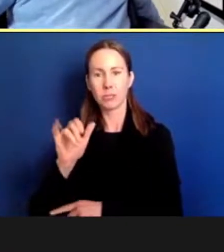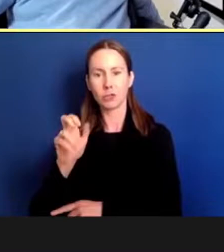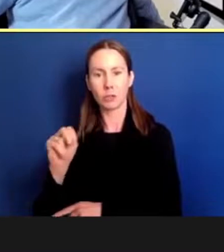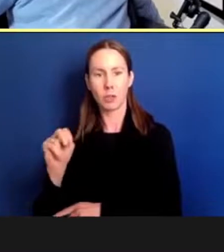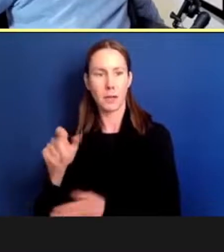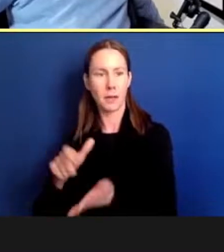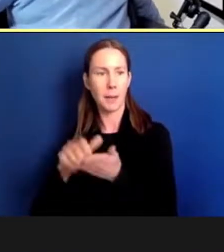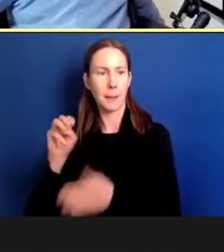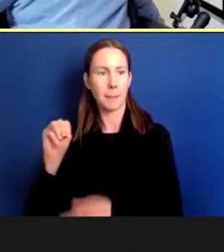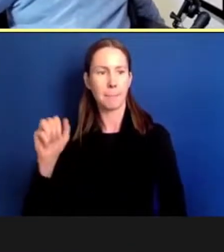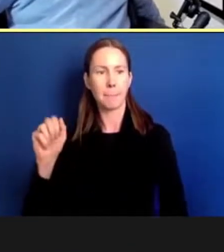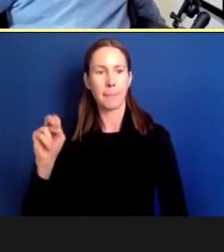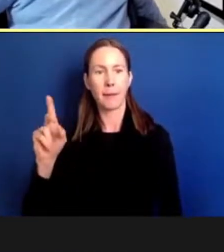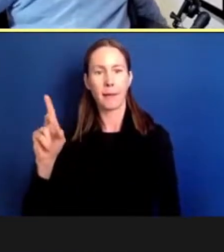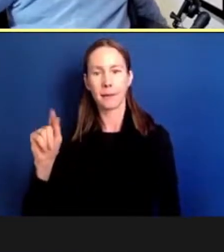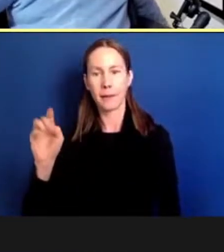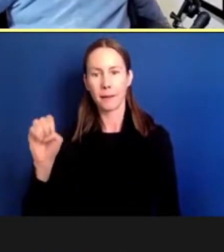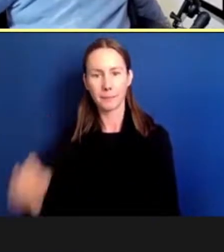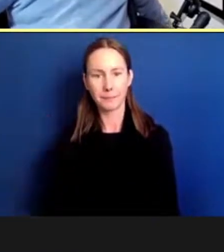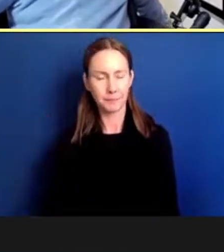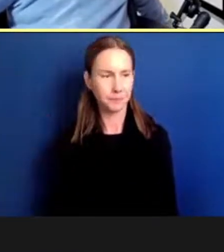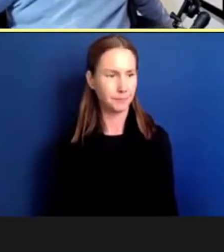Again, a series of cover pages of our various reports